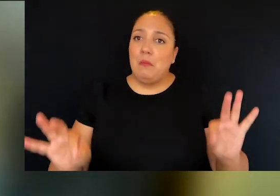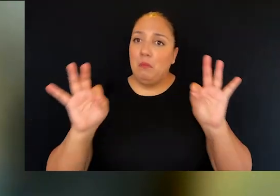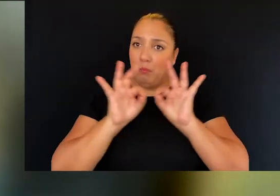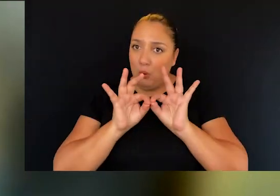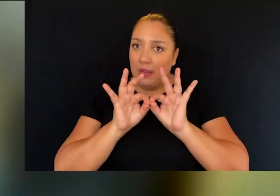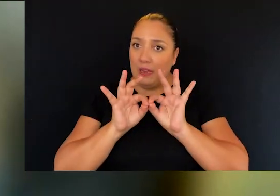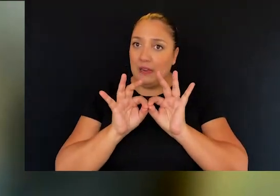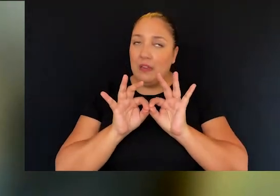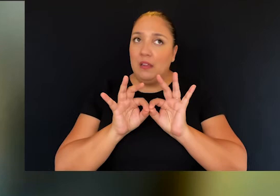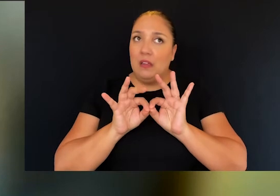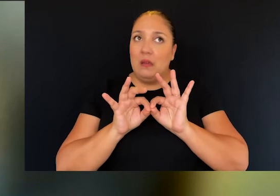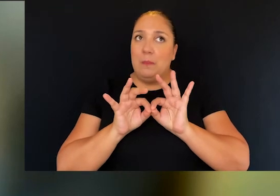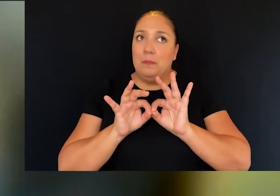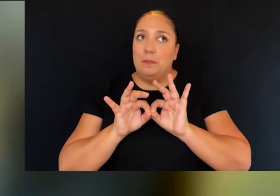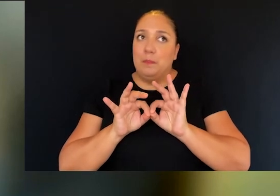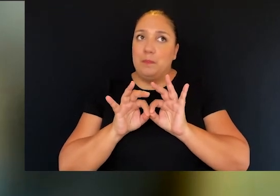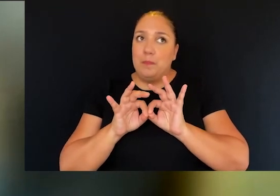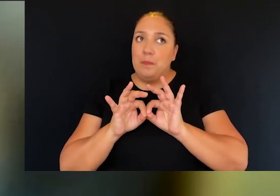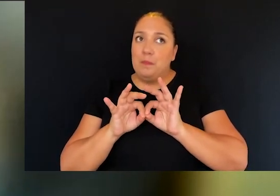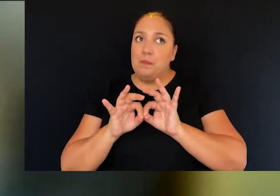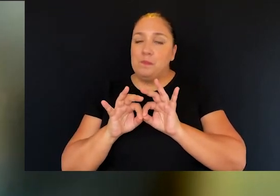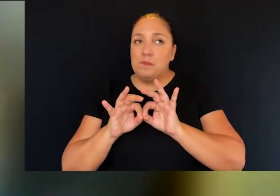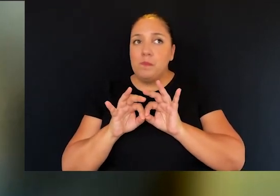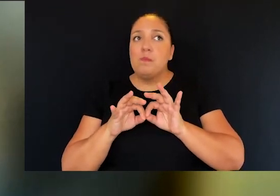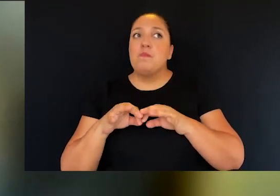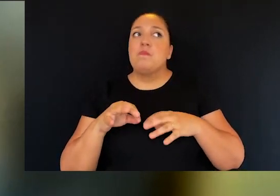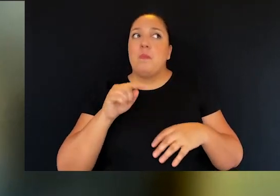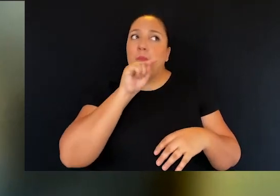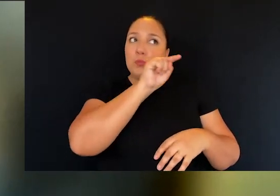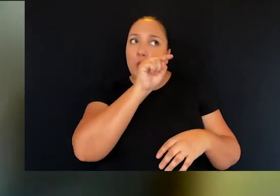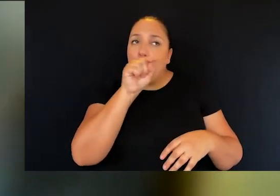perhaps have a more, even though they are white,